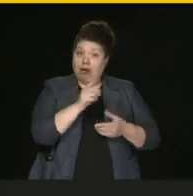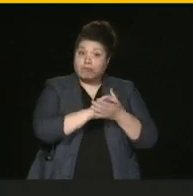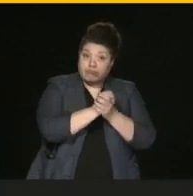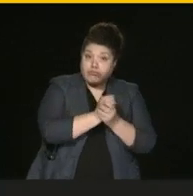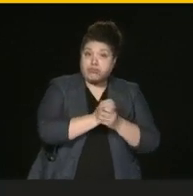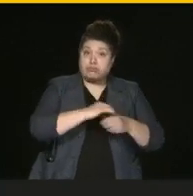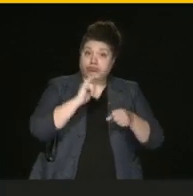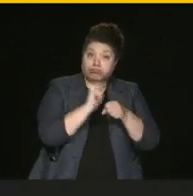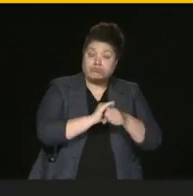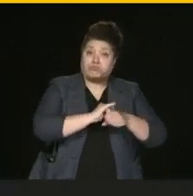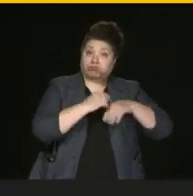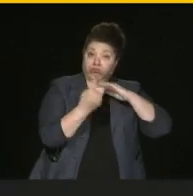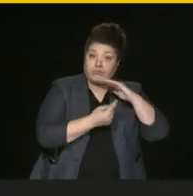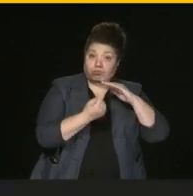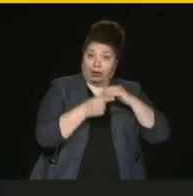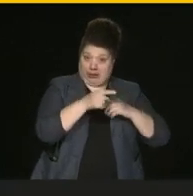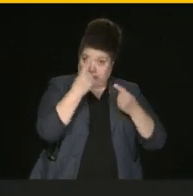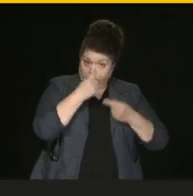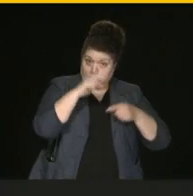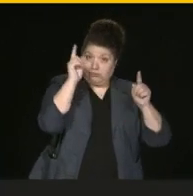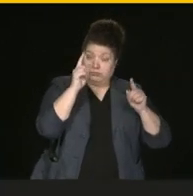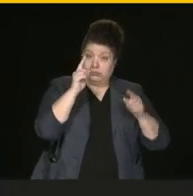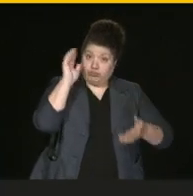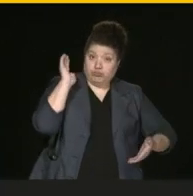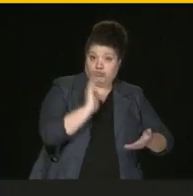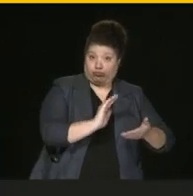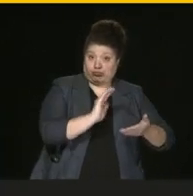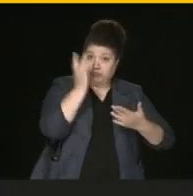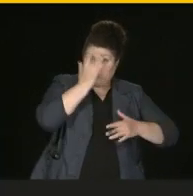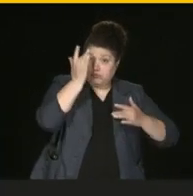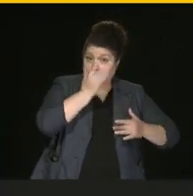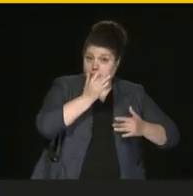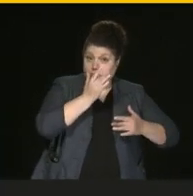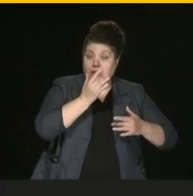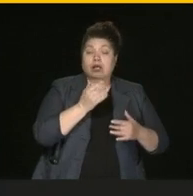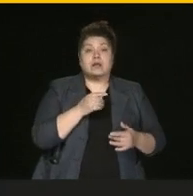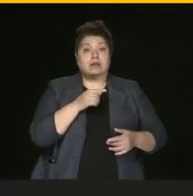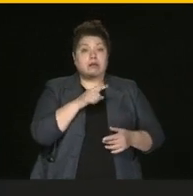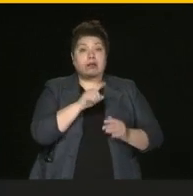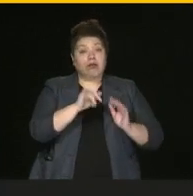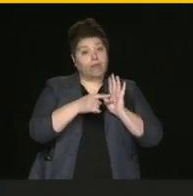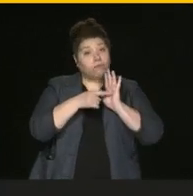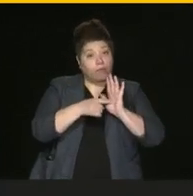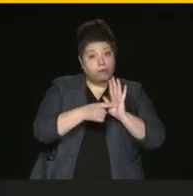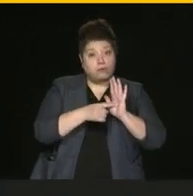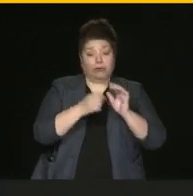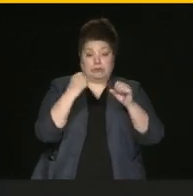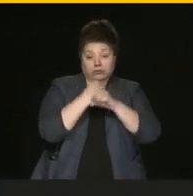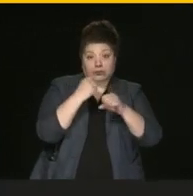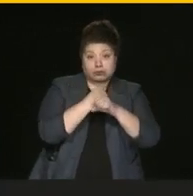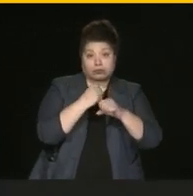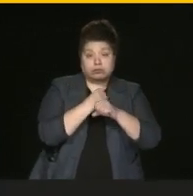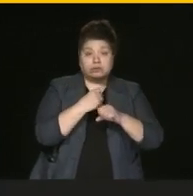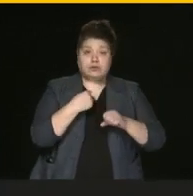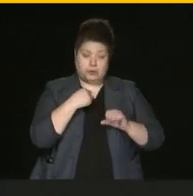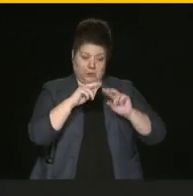PUBLIC HEALTH MEASURES FOR CONTROLLING THE EPIDEMIC.